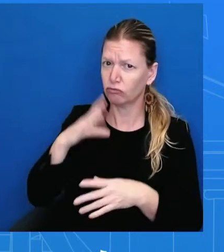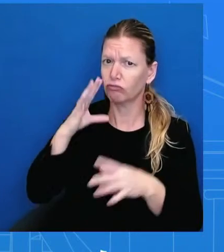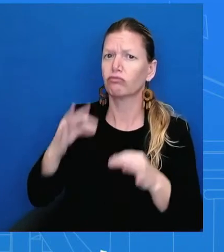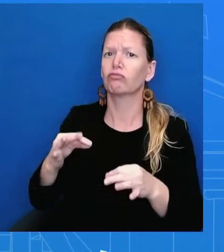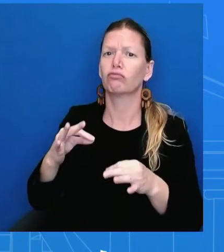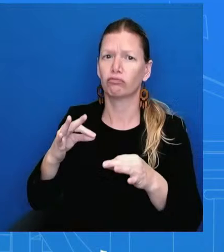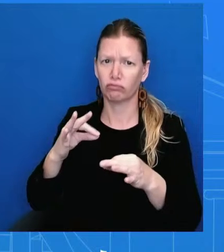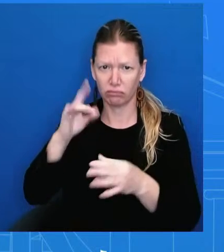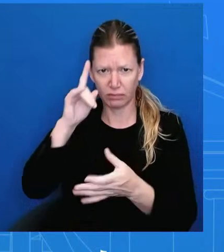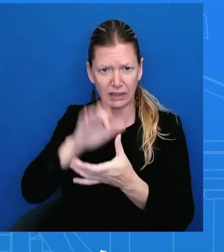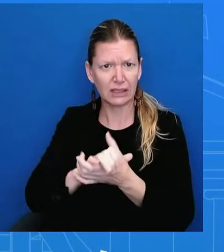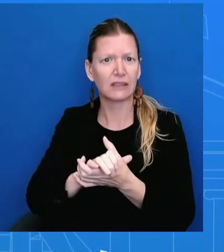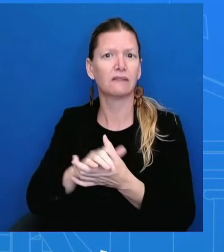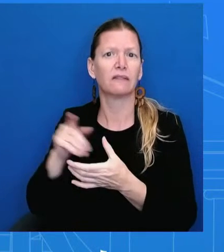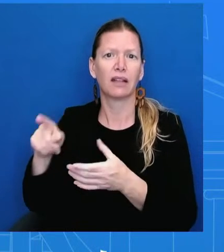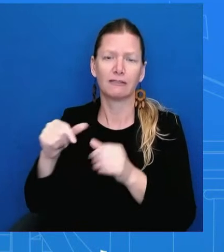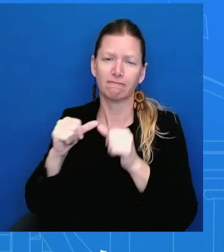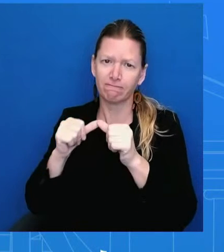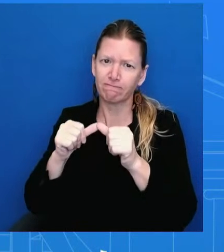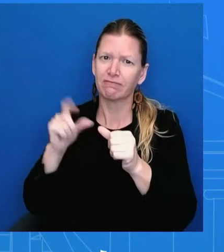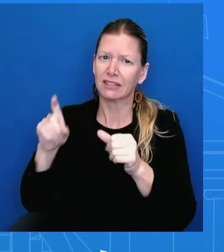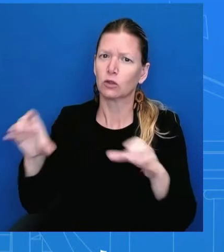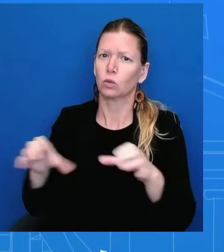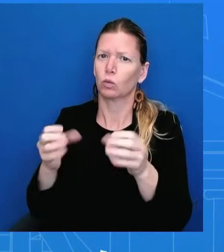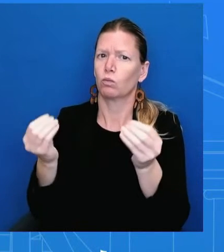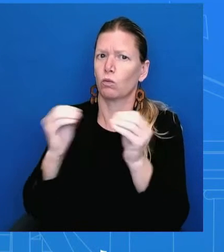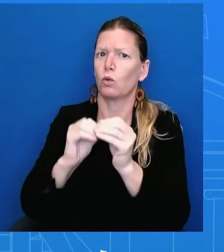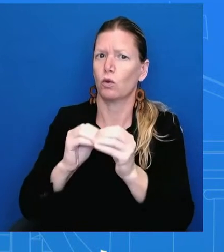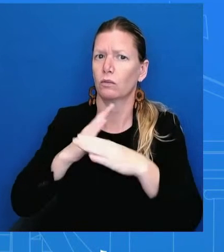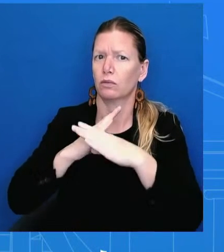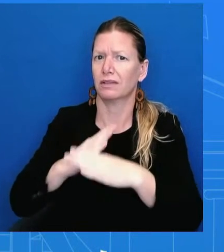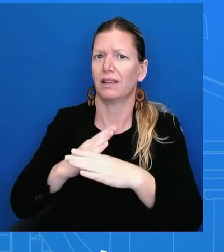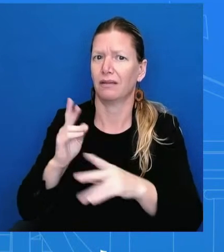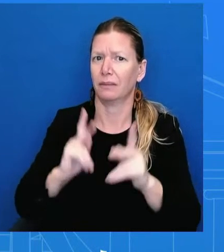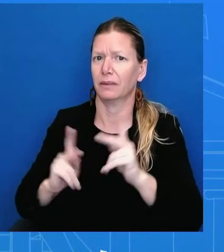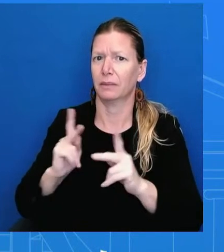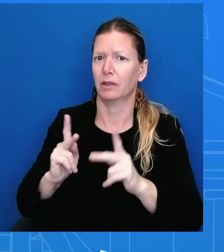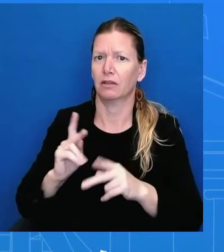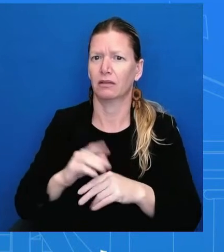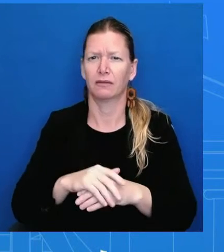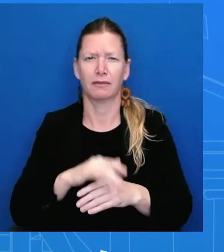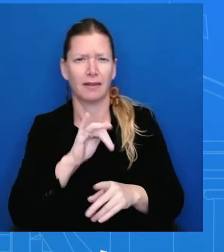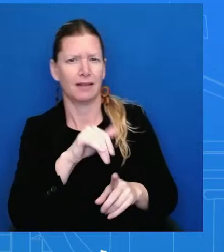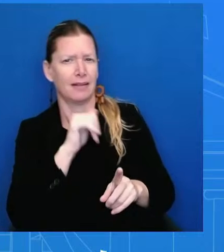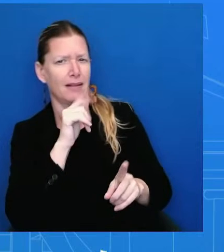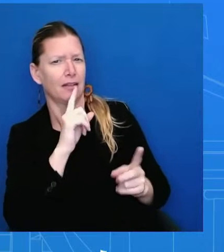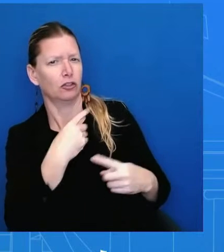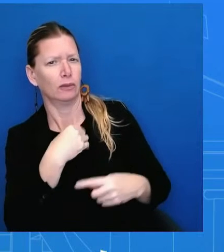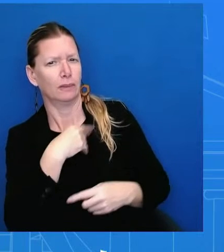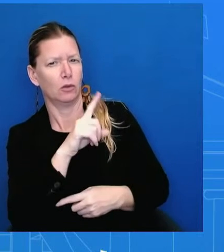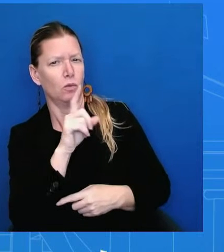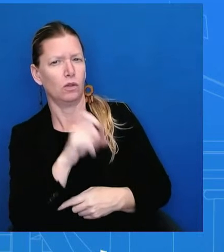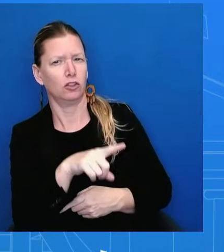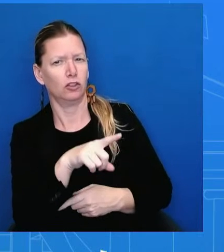Mr. Kirby: Your question wasn't about what they're doing or not doing. Your question was do we believe that they should do more. My answer is yes, they need to do more to protect civilian life.